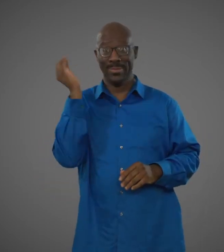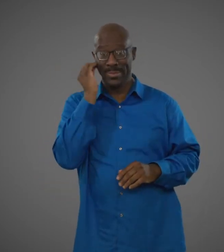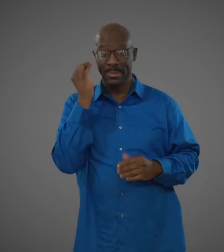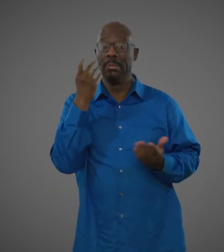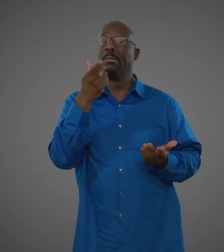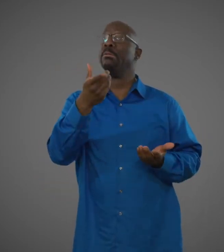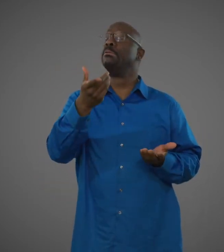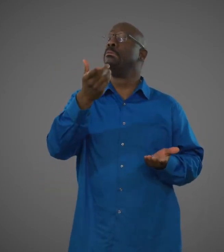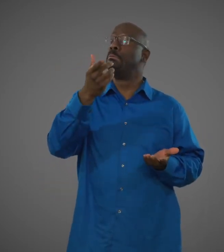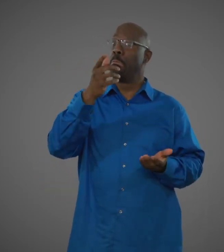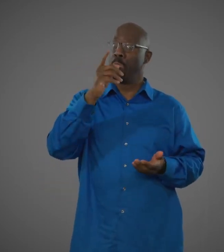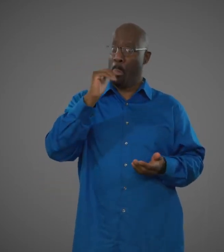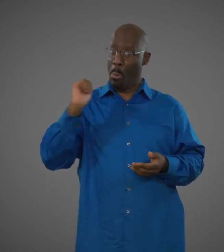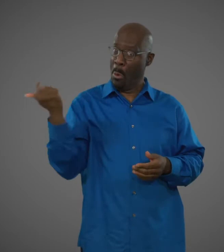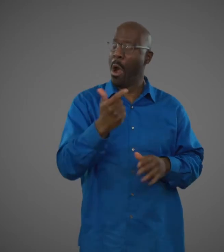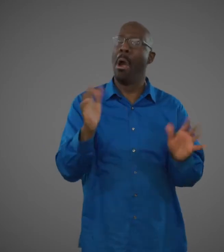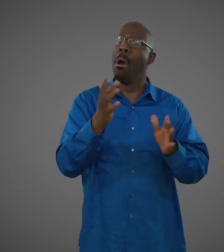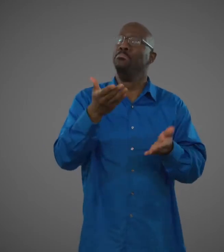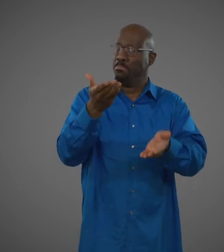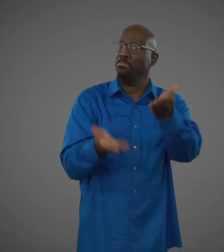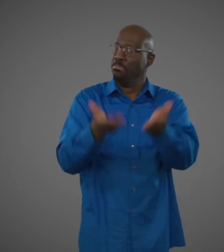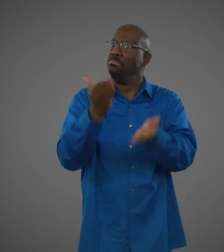or you may be asked to stay for observation.